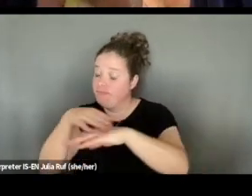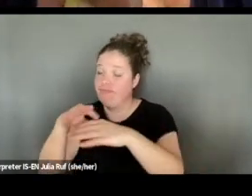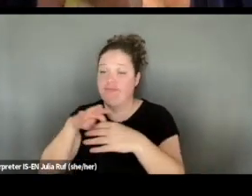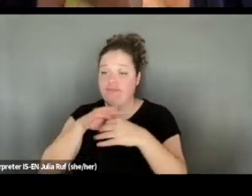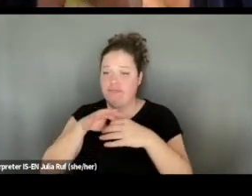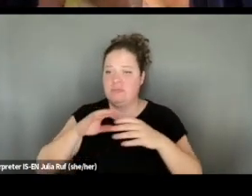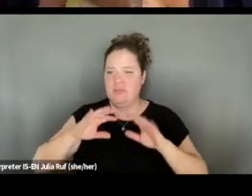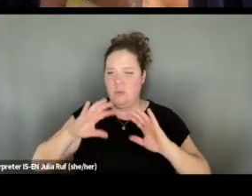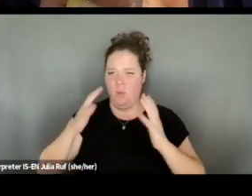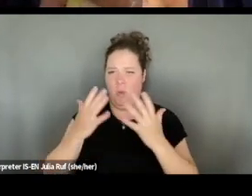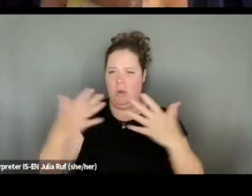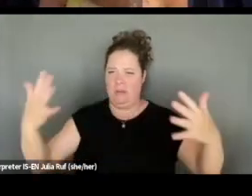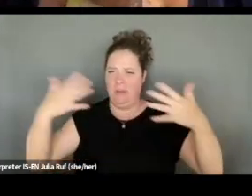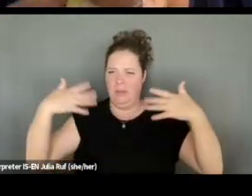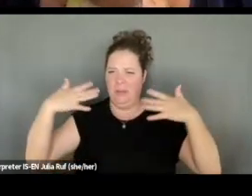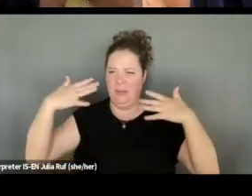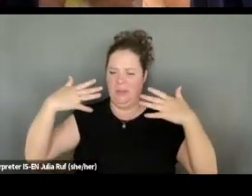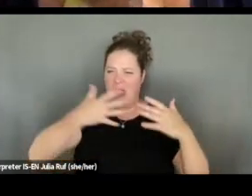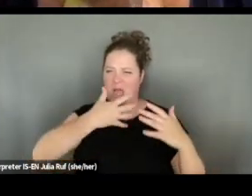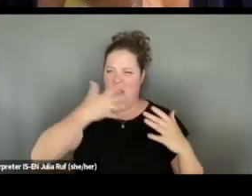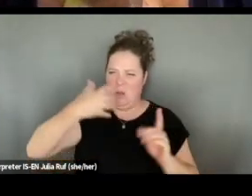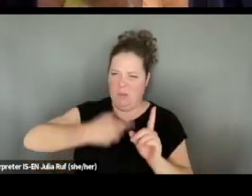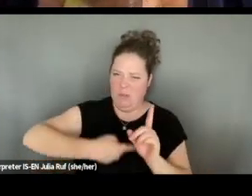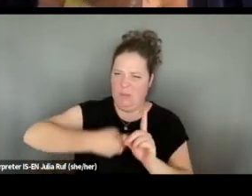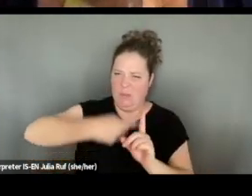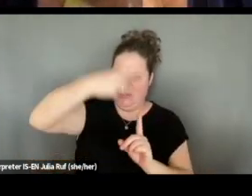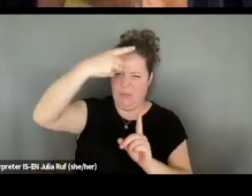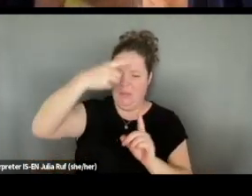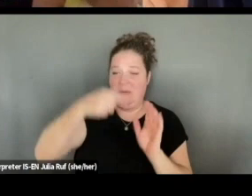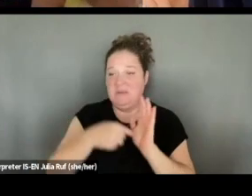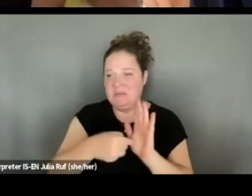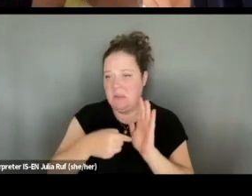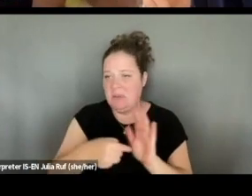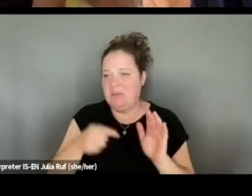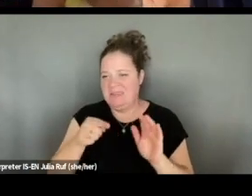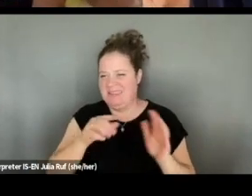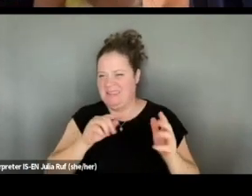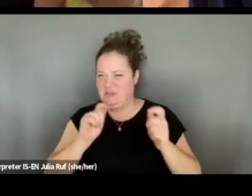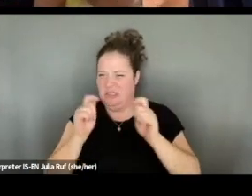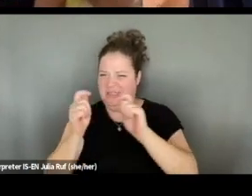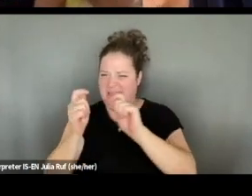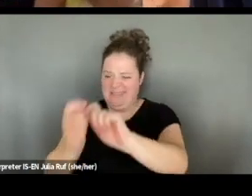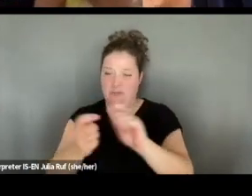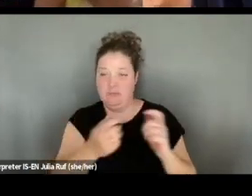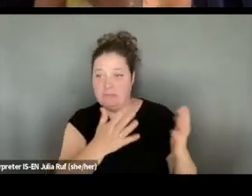accessibility or other innovative participation in